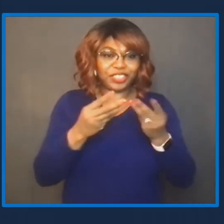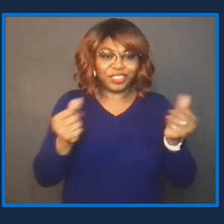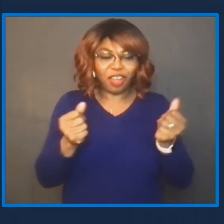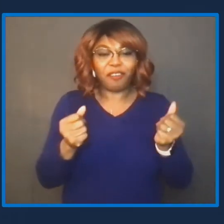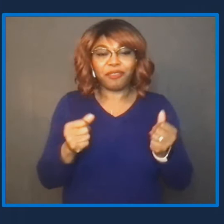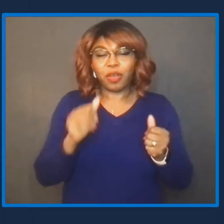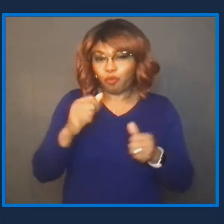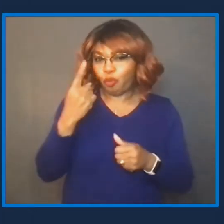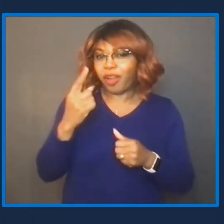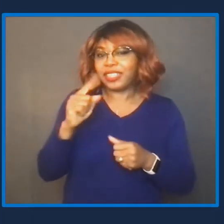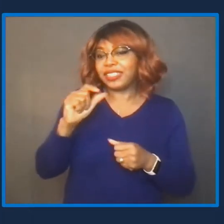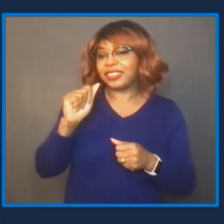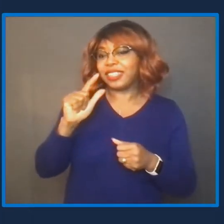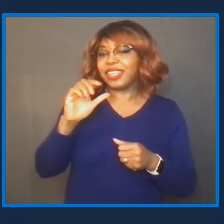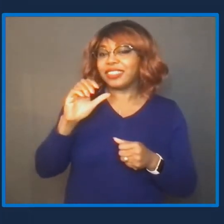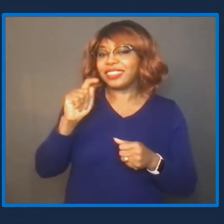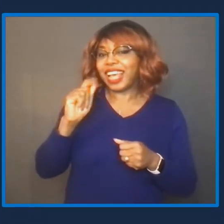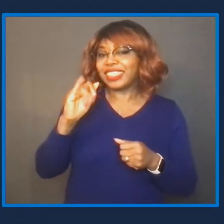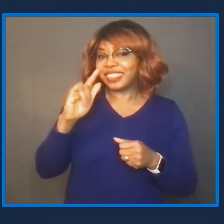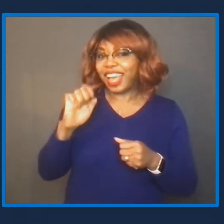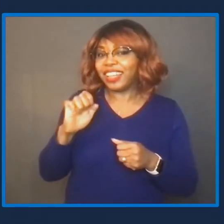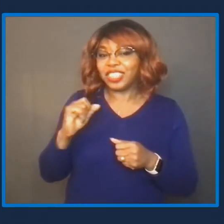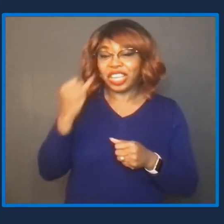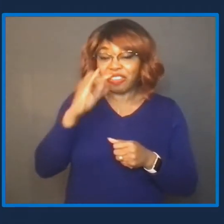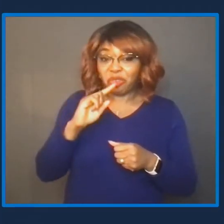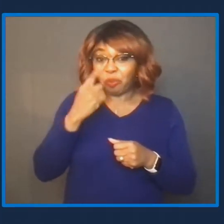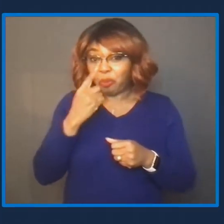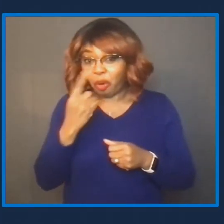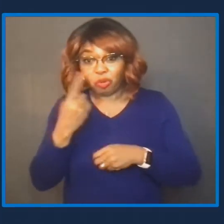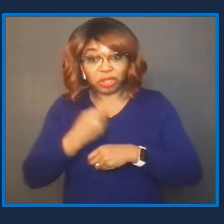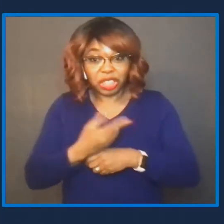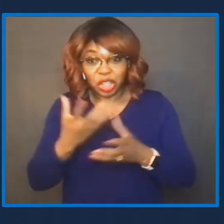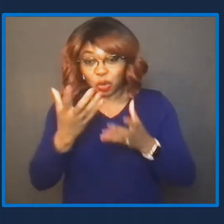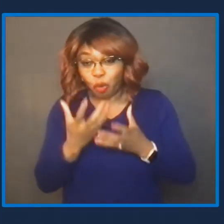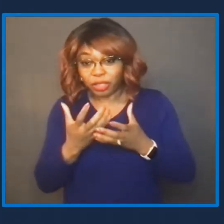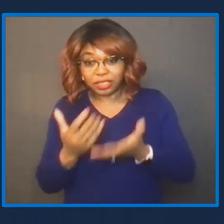So if anybody's bored one day and wants to talk to me about solving Rubik's cubes happy to have that conversation.